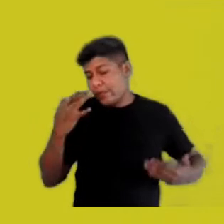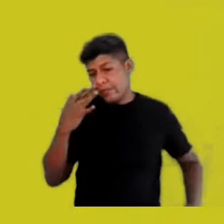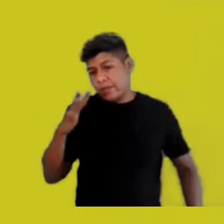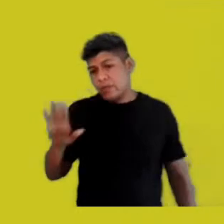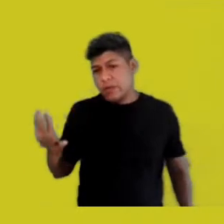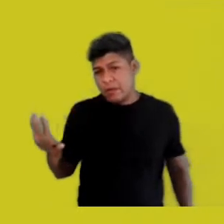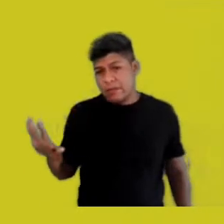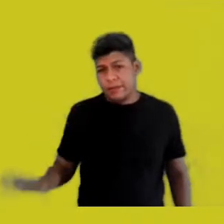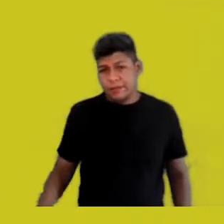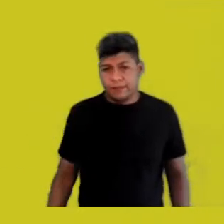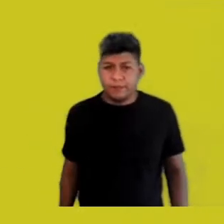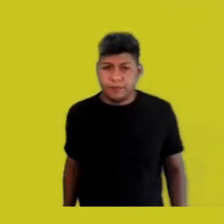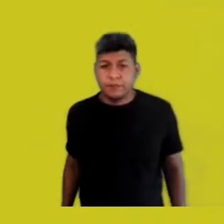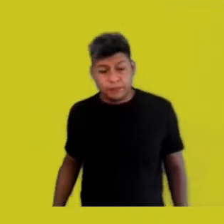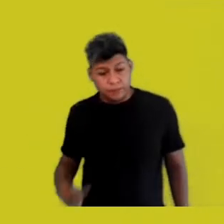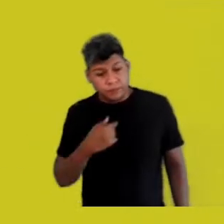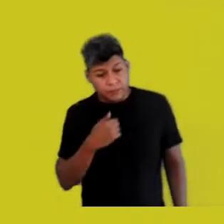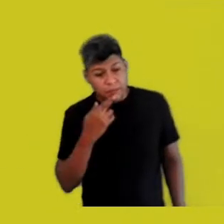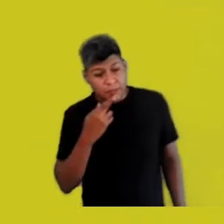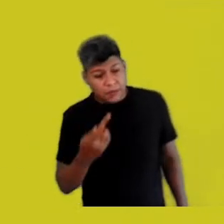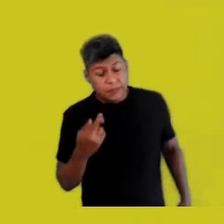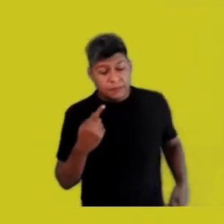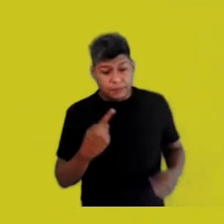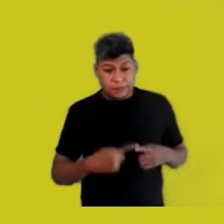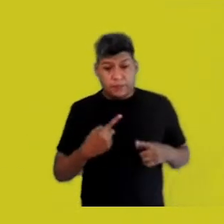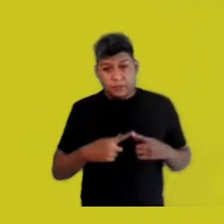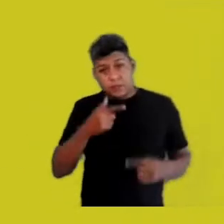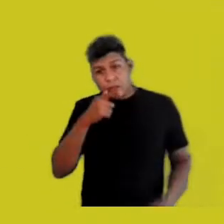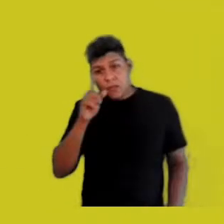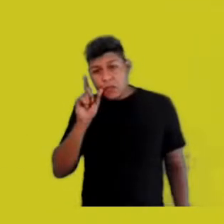I say that because yesterday Prof. Leda